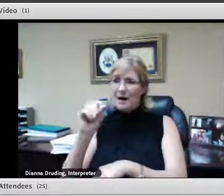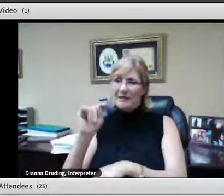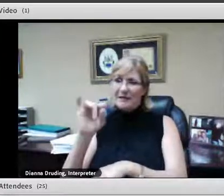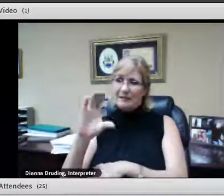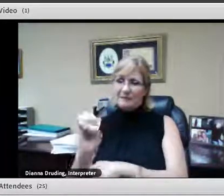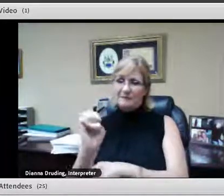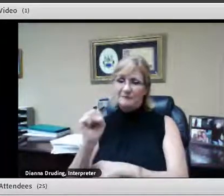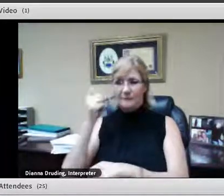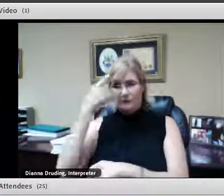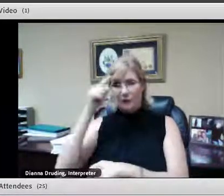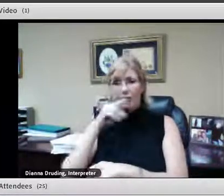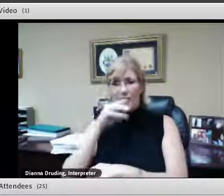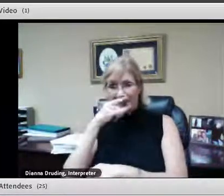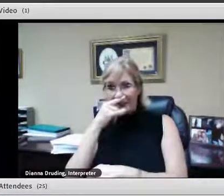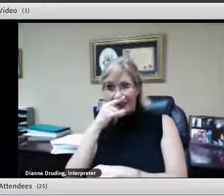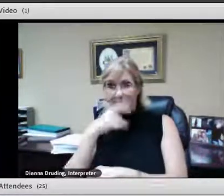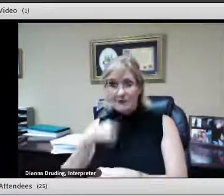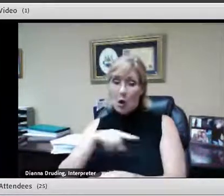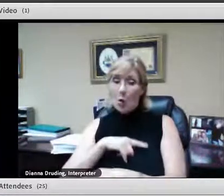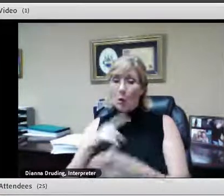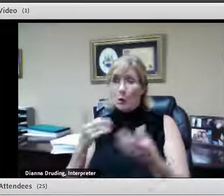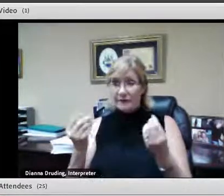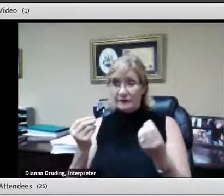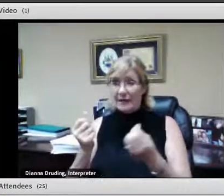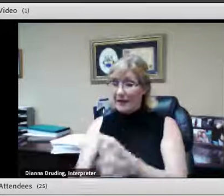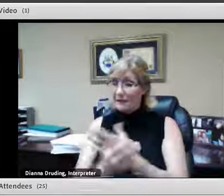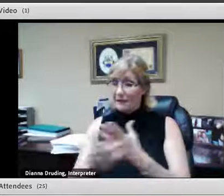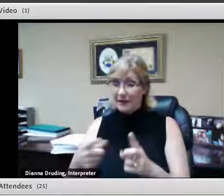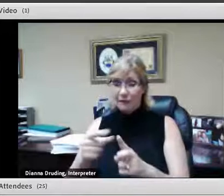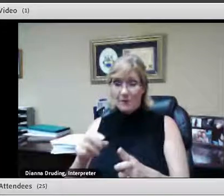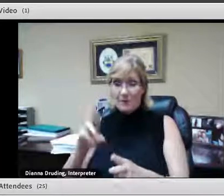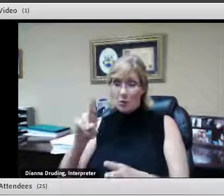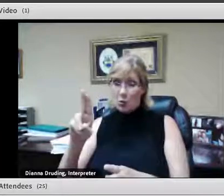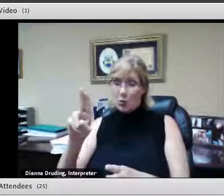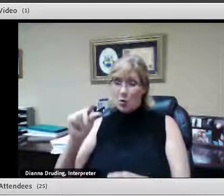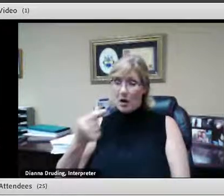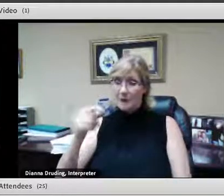We've done everything from Lego Mindstorm rugby. I had a long, painful rugby career,